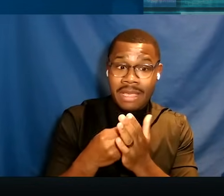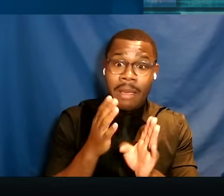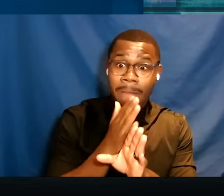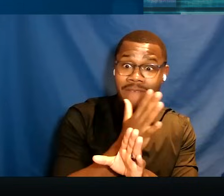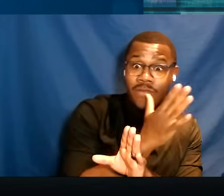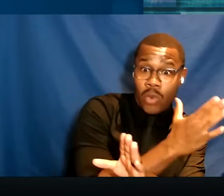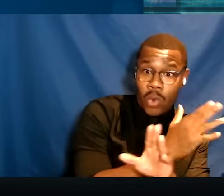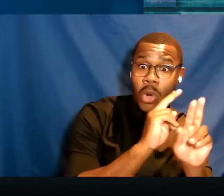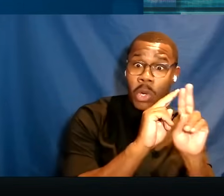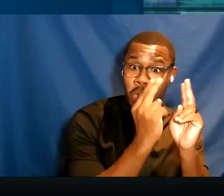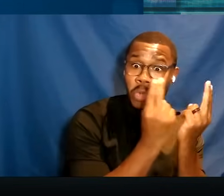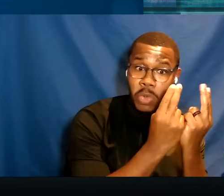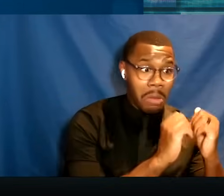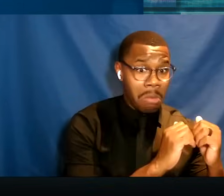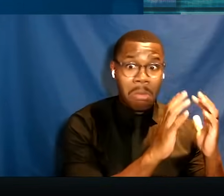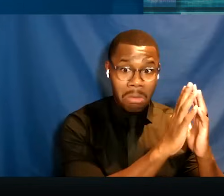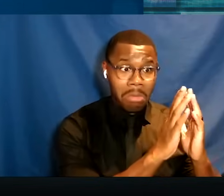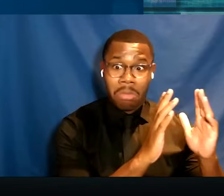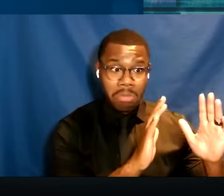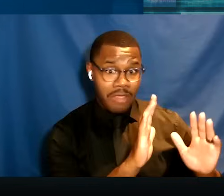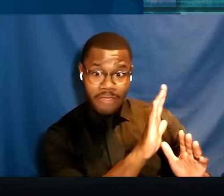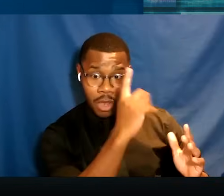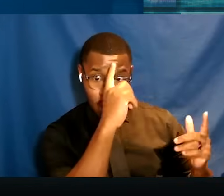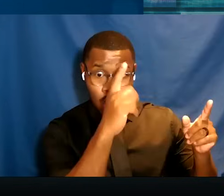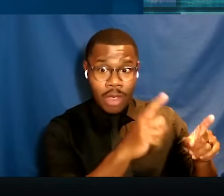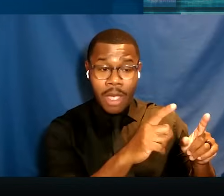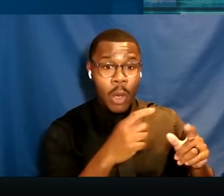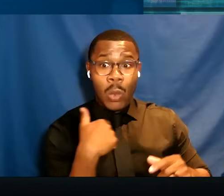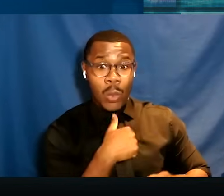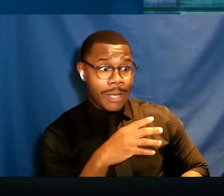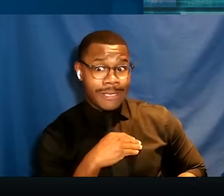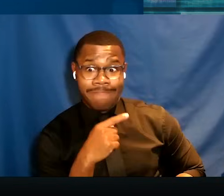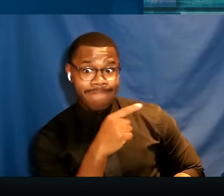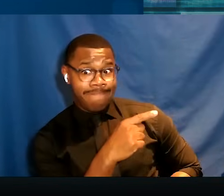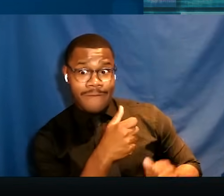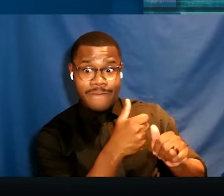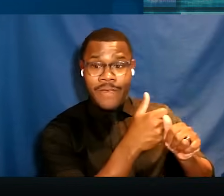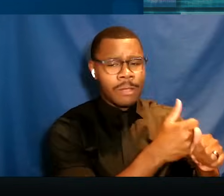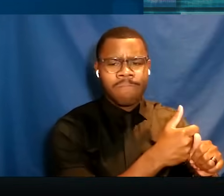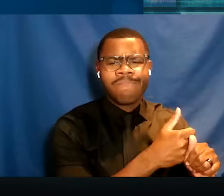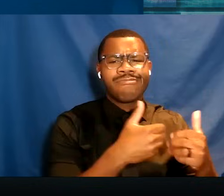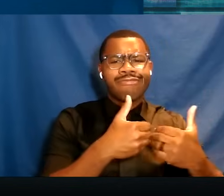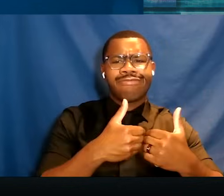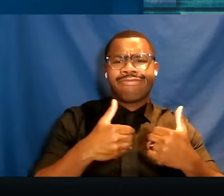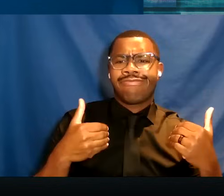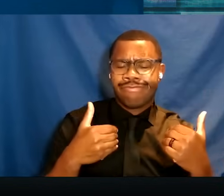And that is something that has never happened before and it is very significant, not just because of the additional money